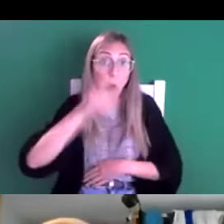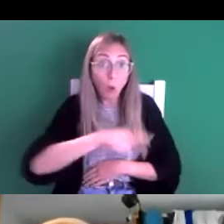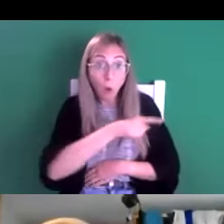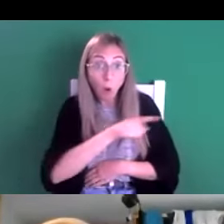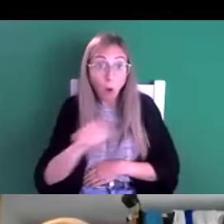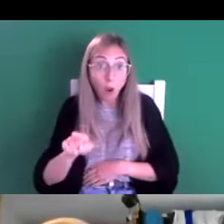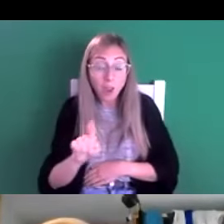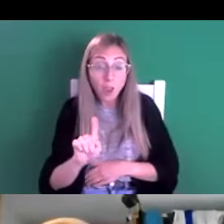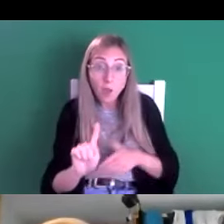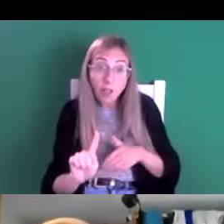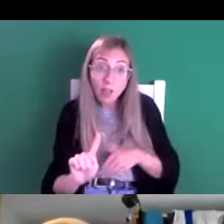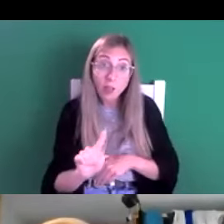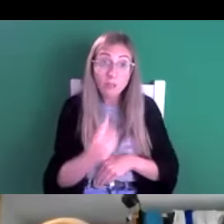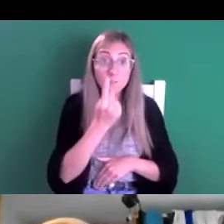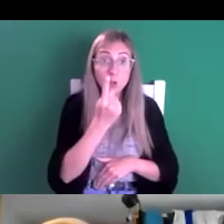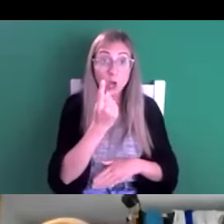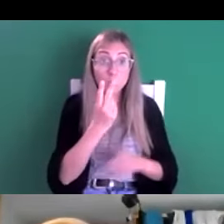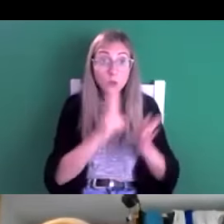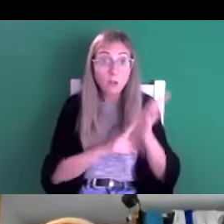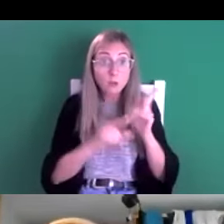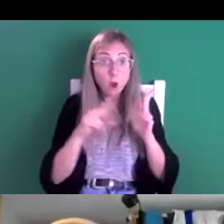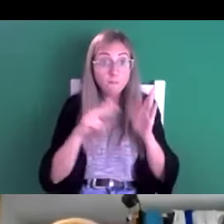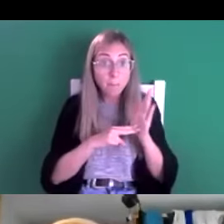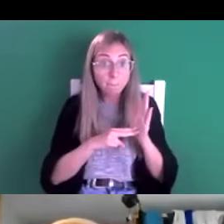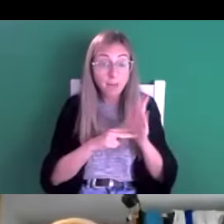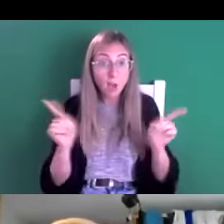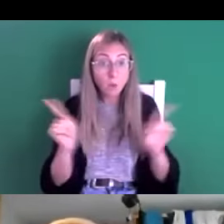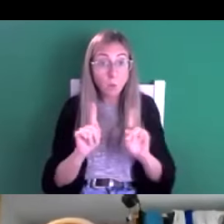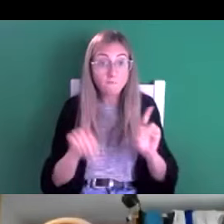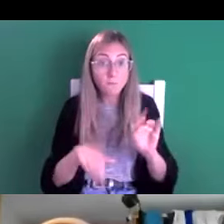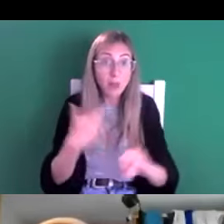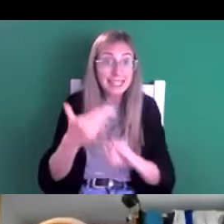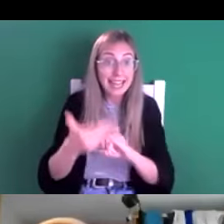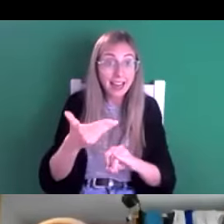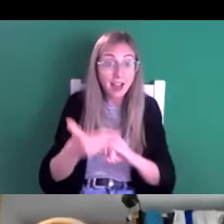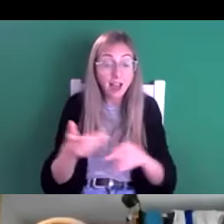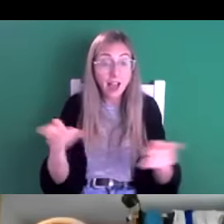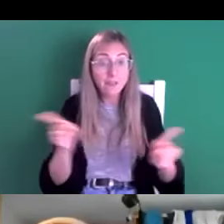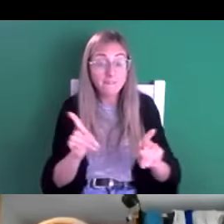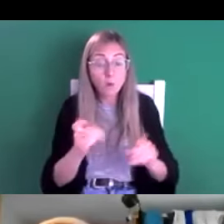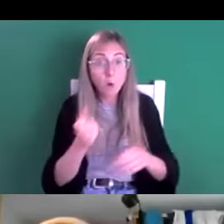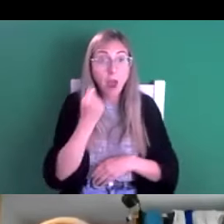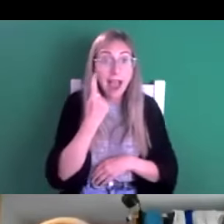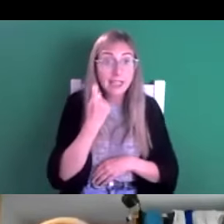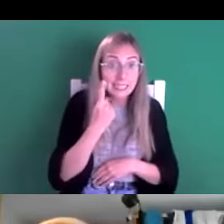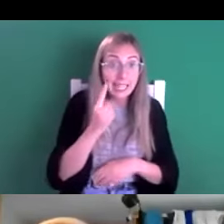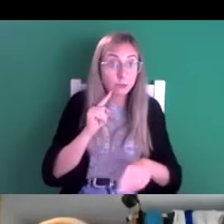that gives you a good bit of time to try out ideas chuck them out the window and come back again